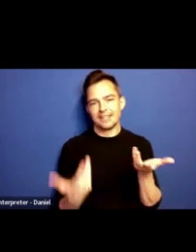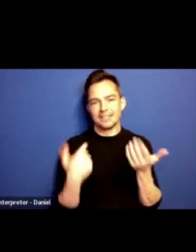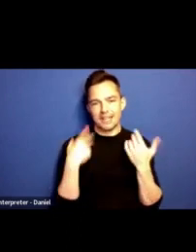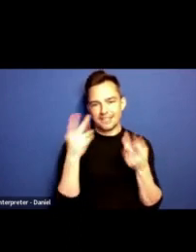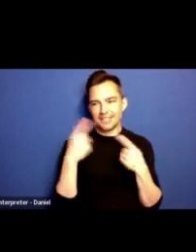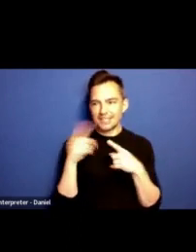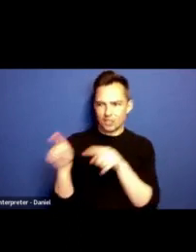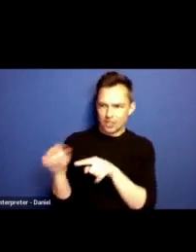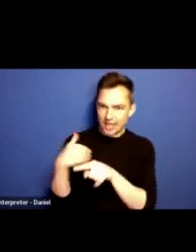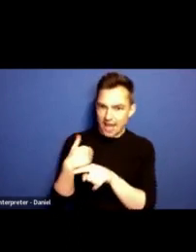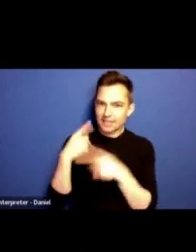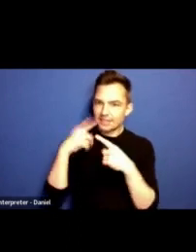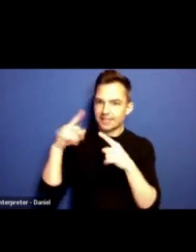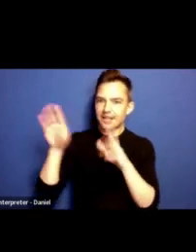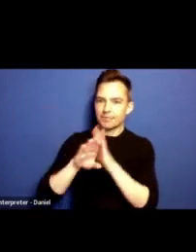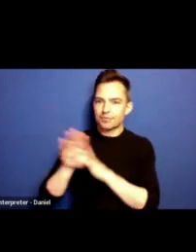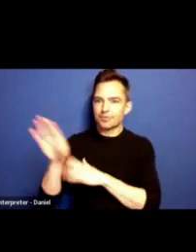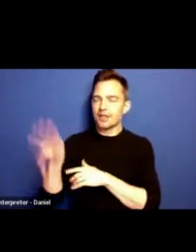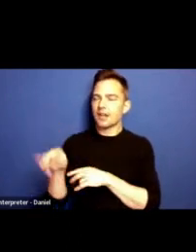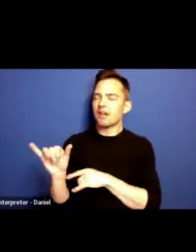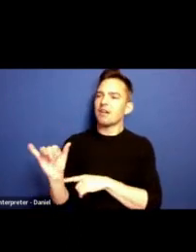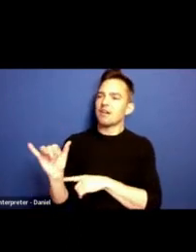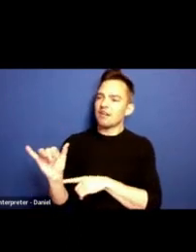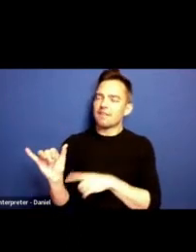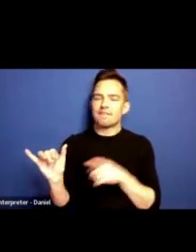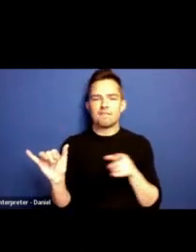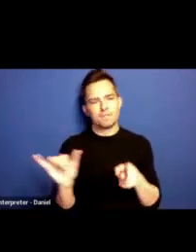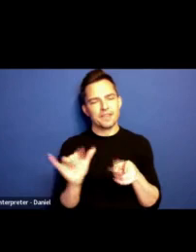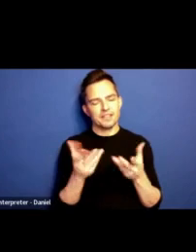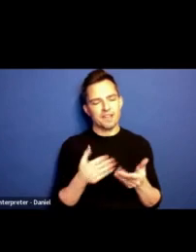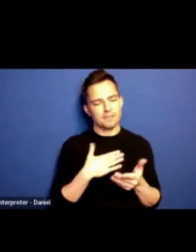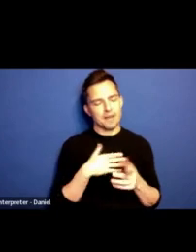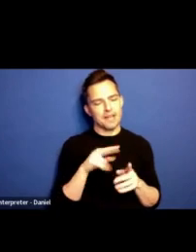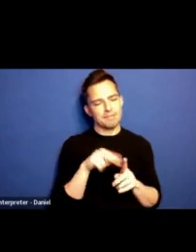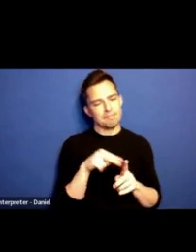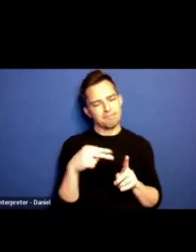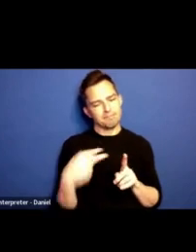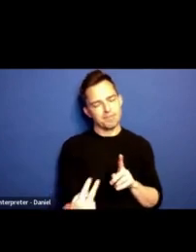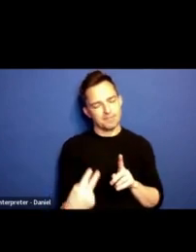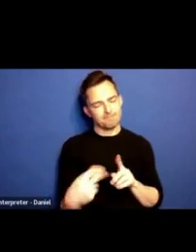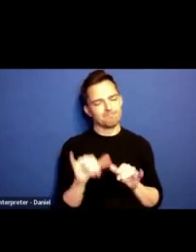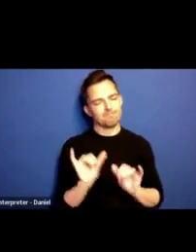was having with them. And that softened my stance. It made me say, Well, if they're working